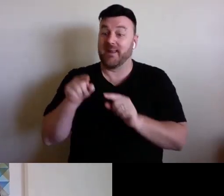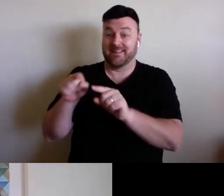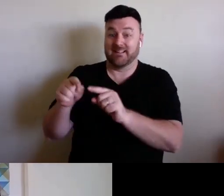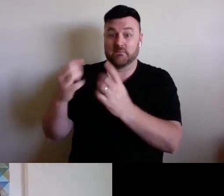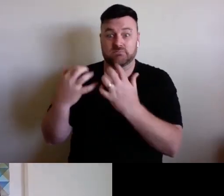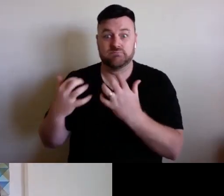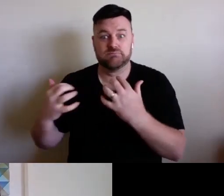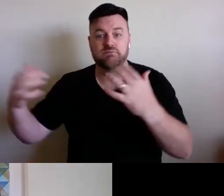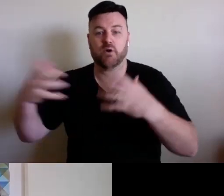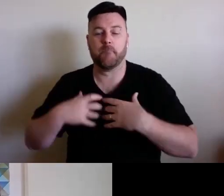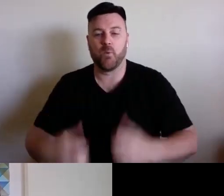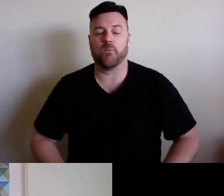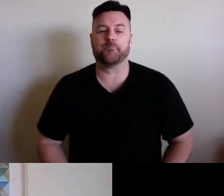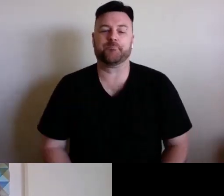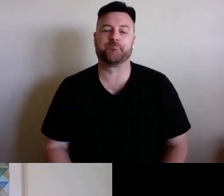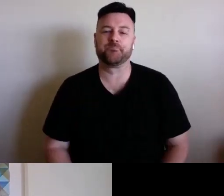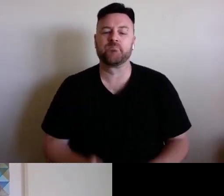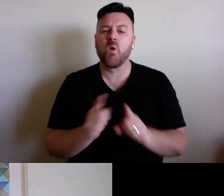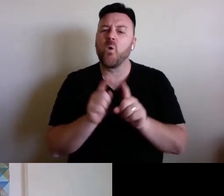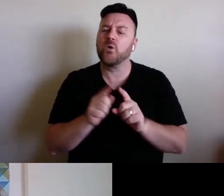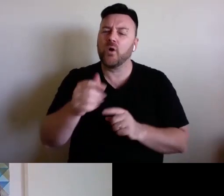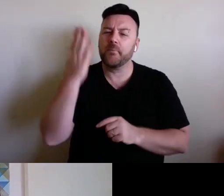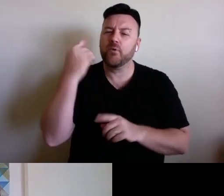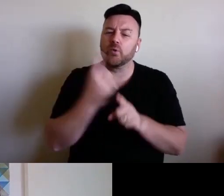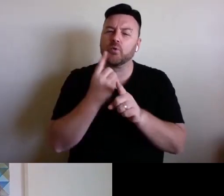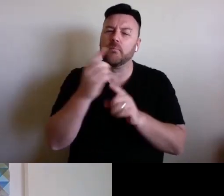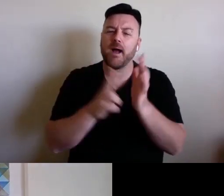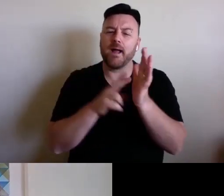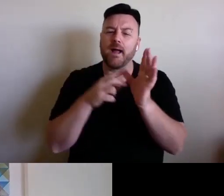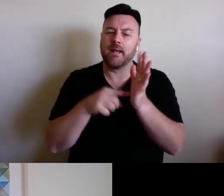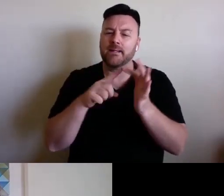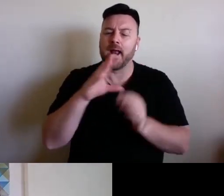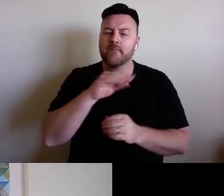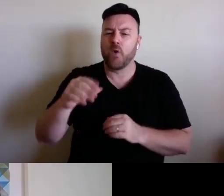residence at the met Museum. He went in and basically spent a year there.